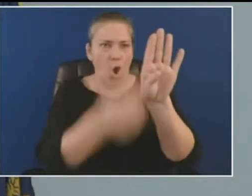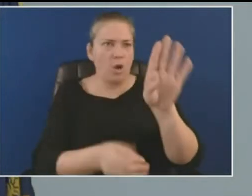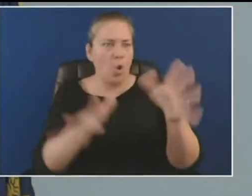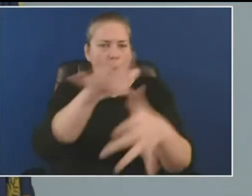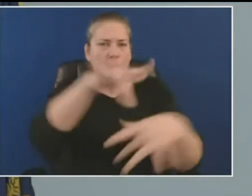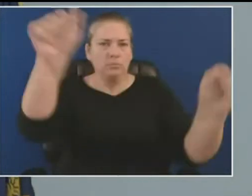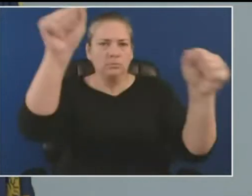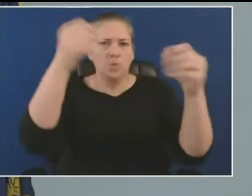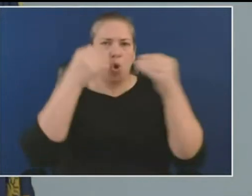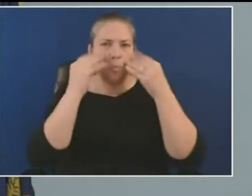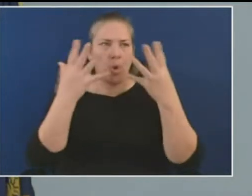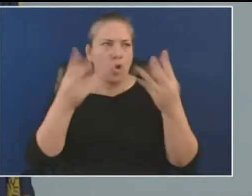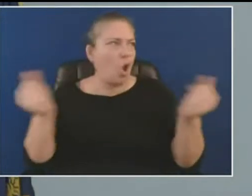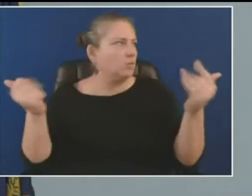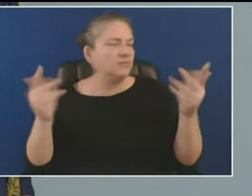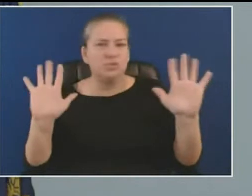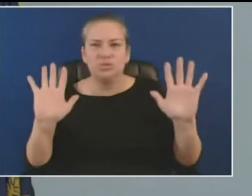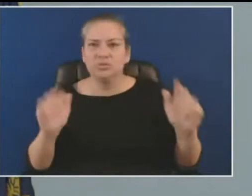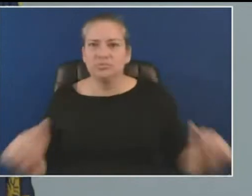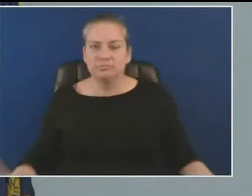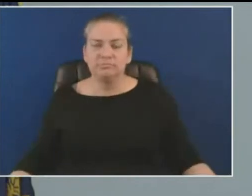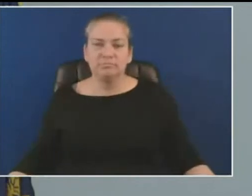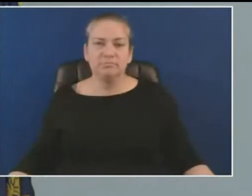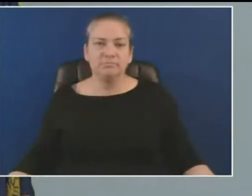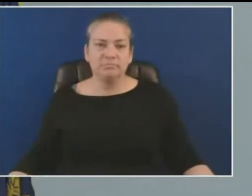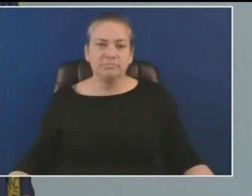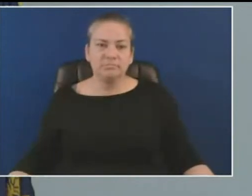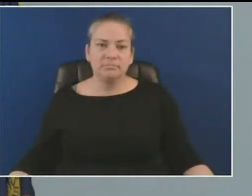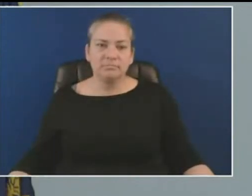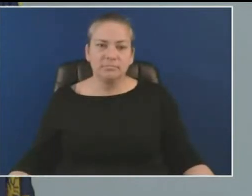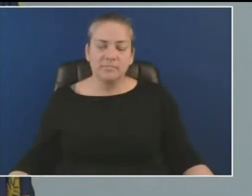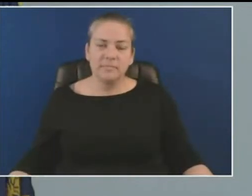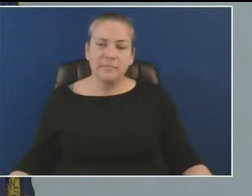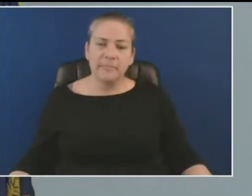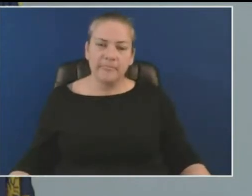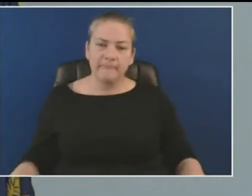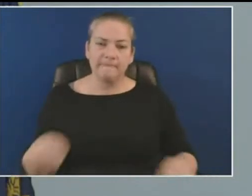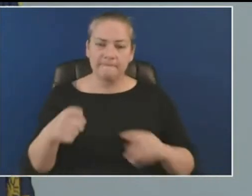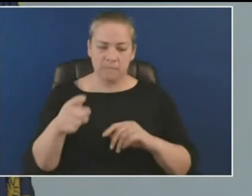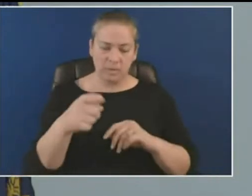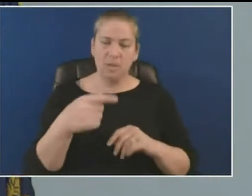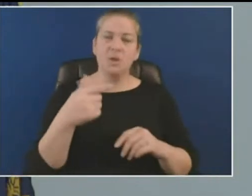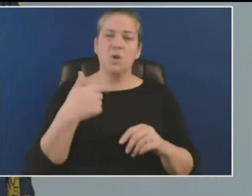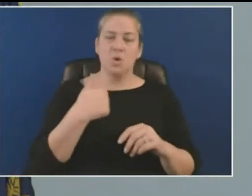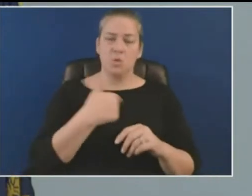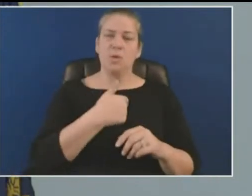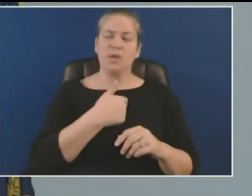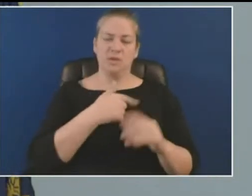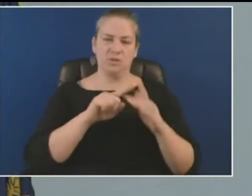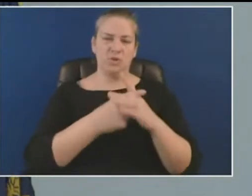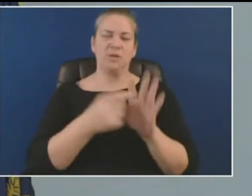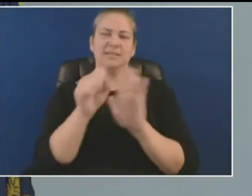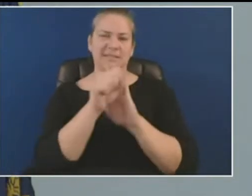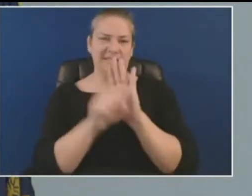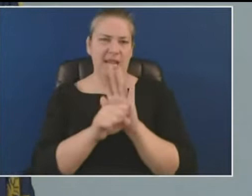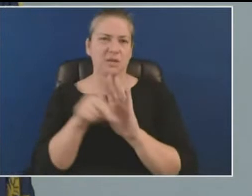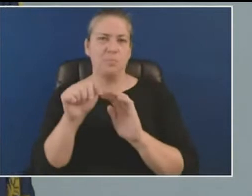Never did I understand you to say that state parks or can be used. Well, we are. We are activating our state parks right now. It's something we were able to do.